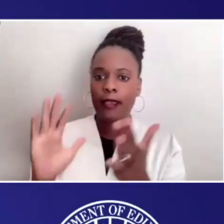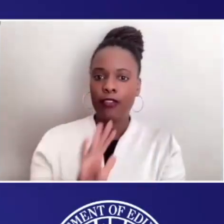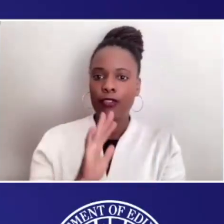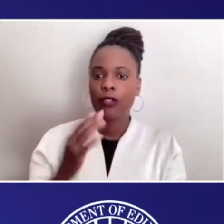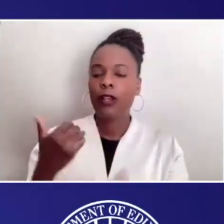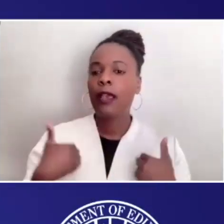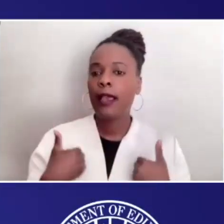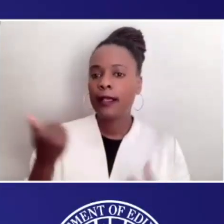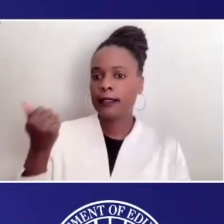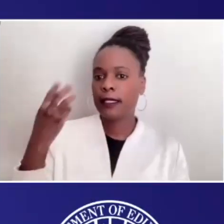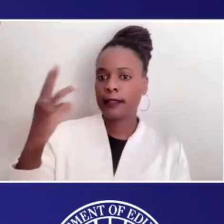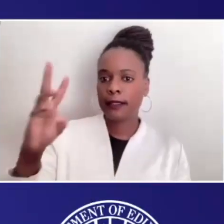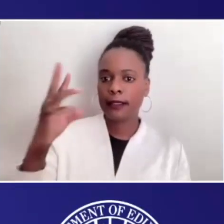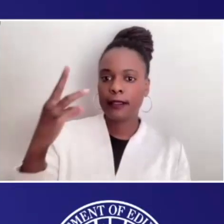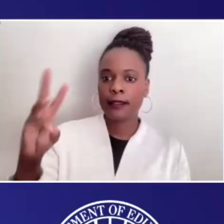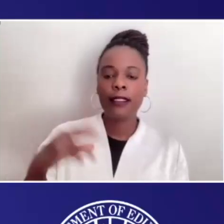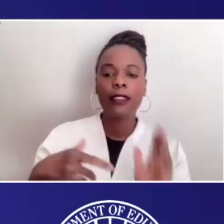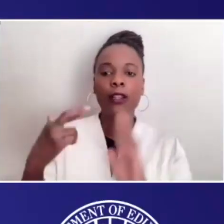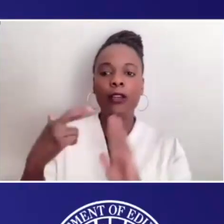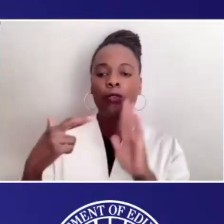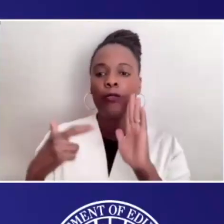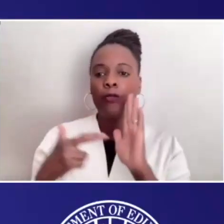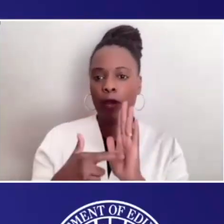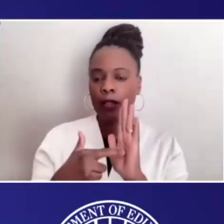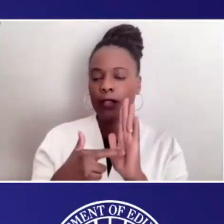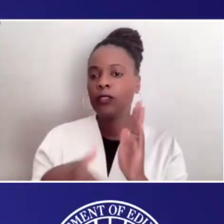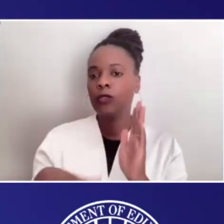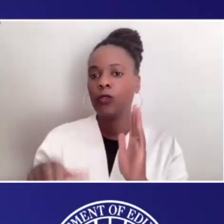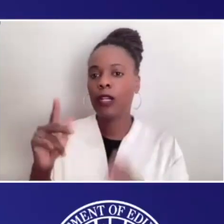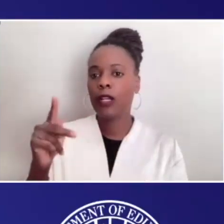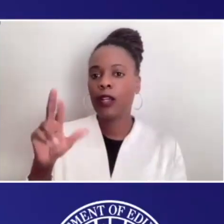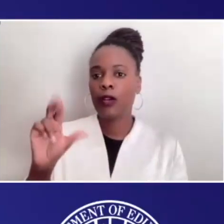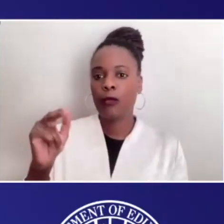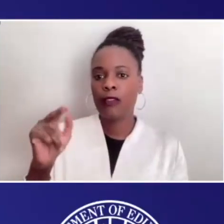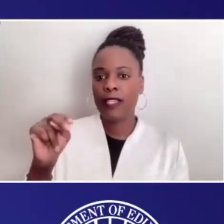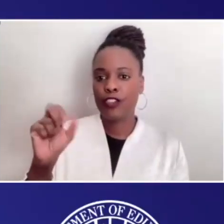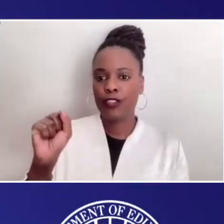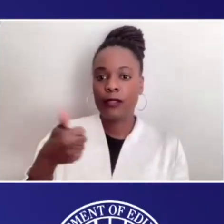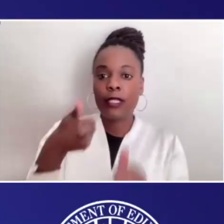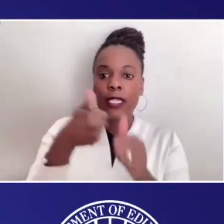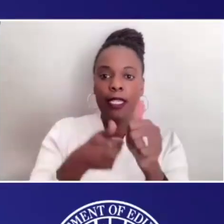regulatory provisions. Each regulatory provision will be reviewed